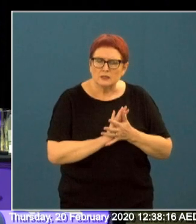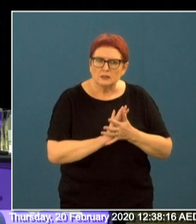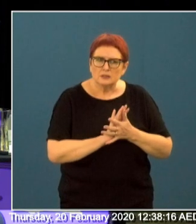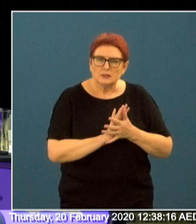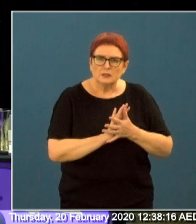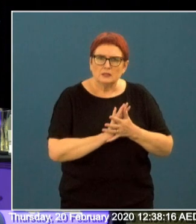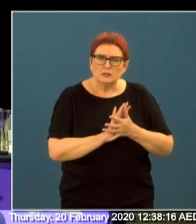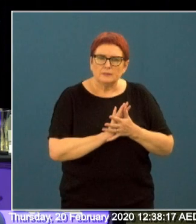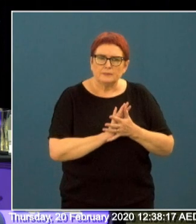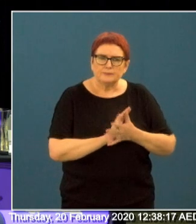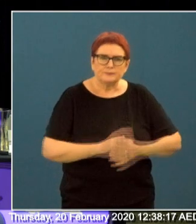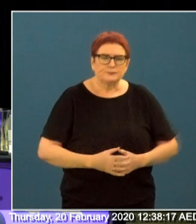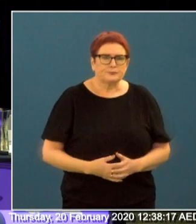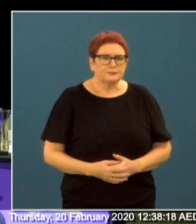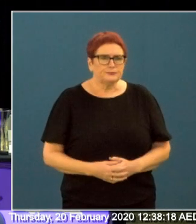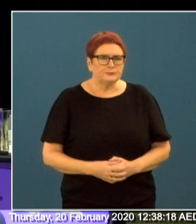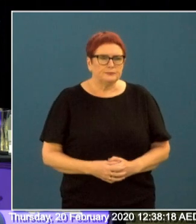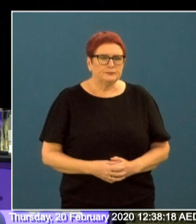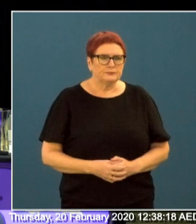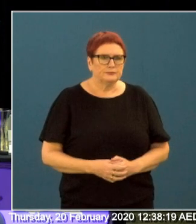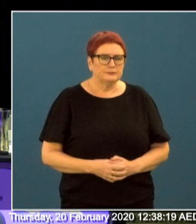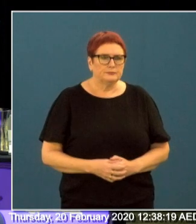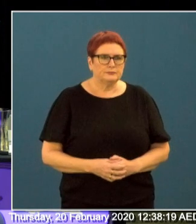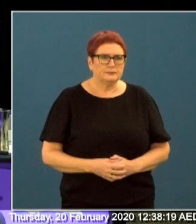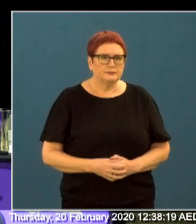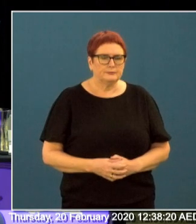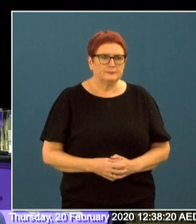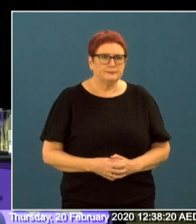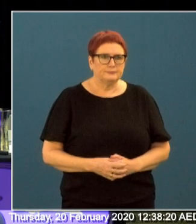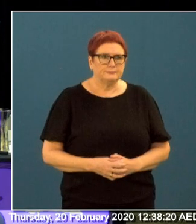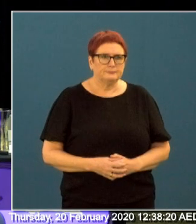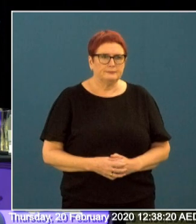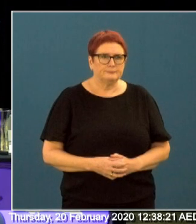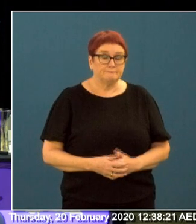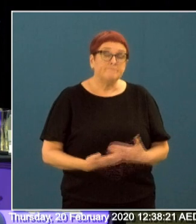the consequences would include very much diminished quality of life